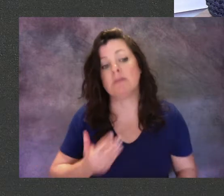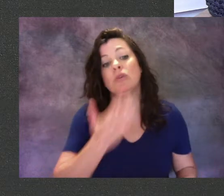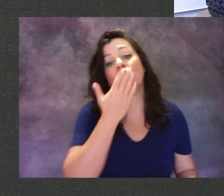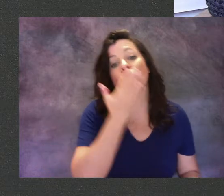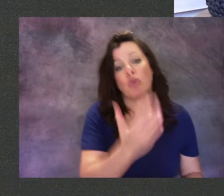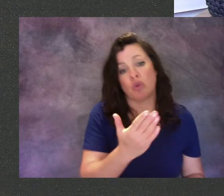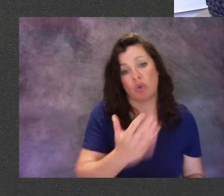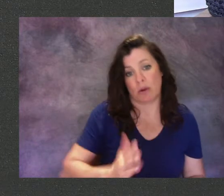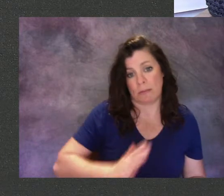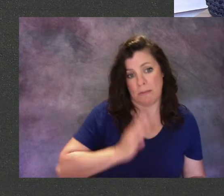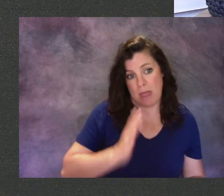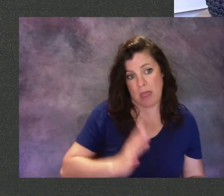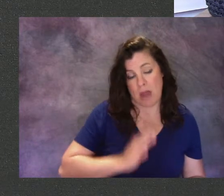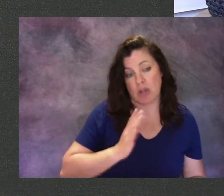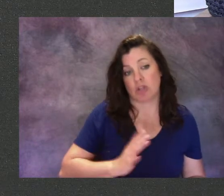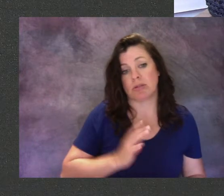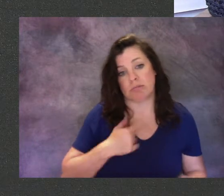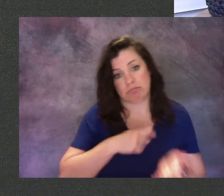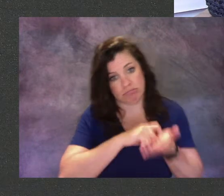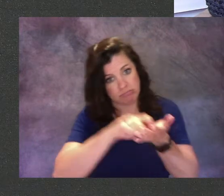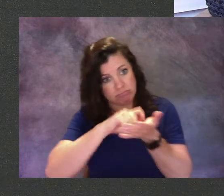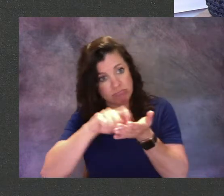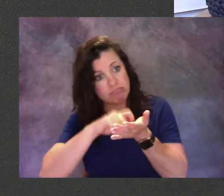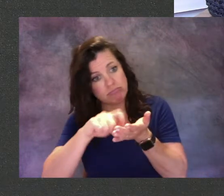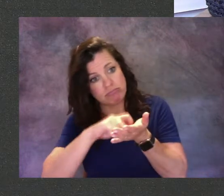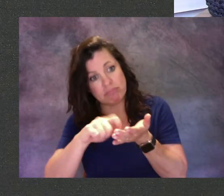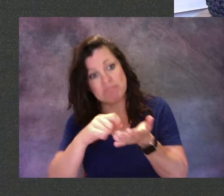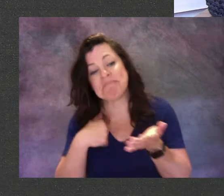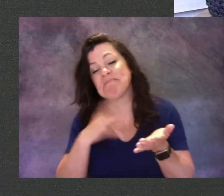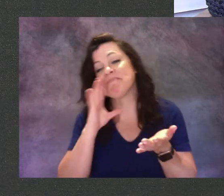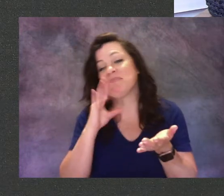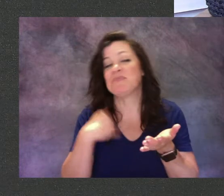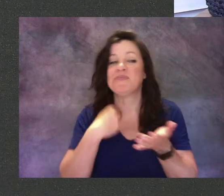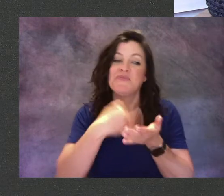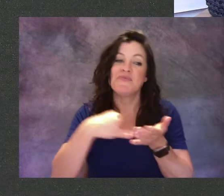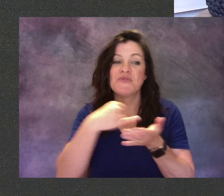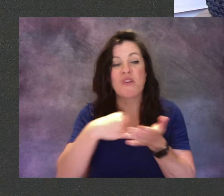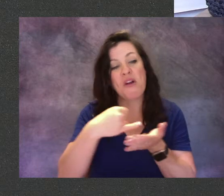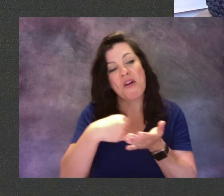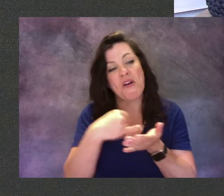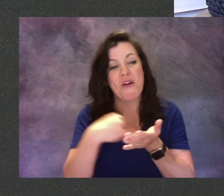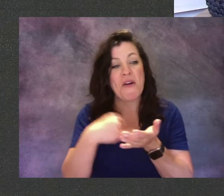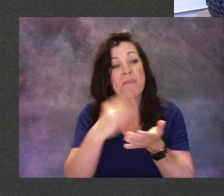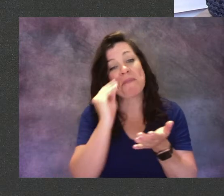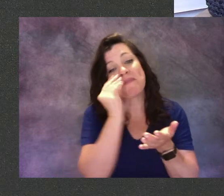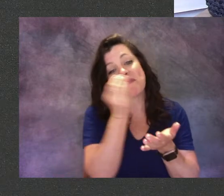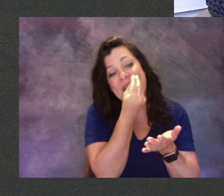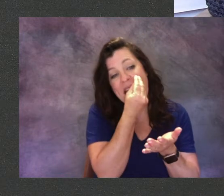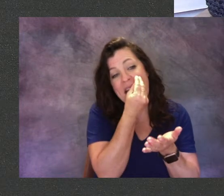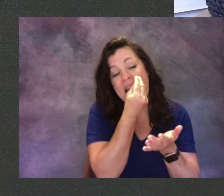And then I'm gonna draw, I don't know, maybe some pretty flowers. You guys can draw rainbows,